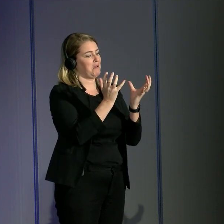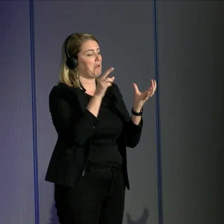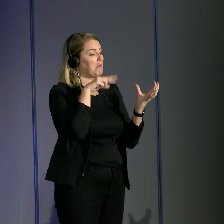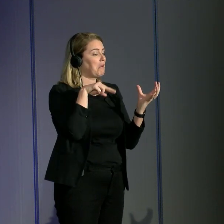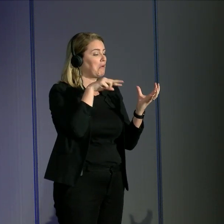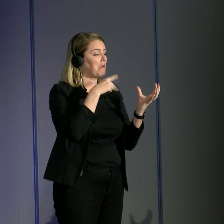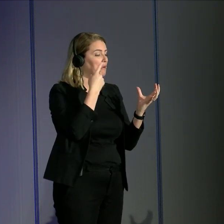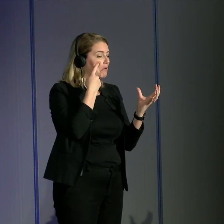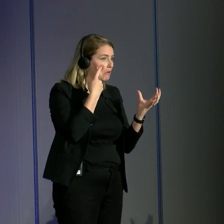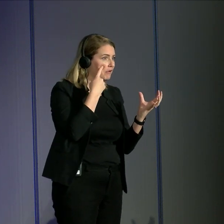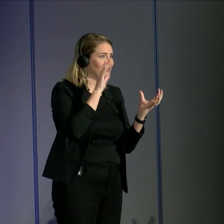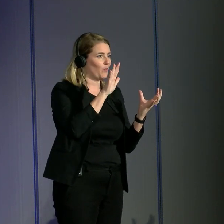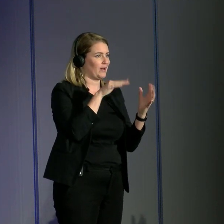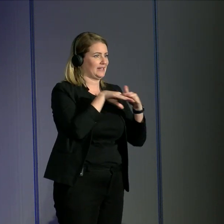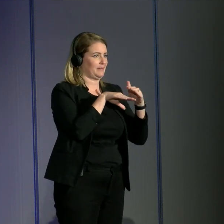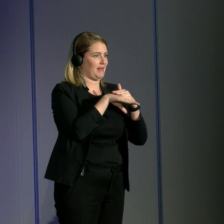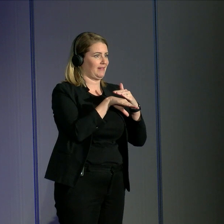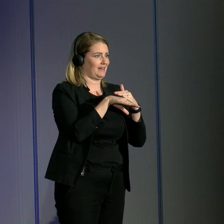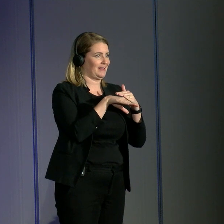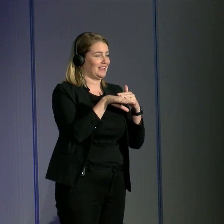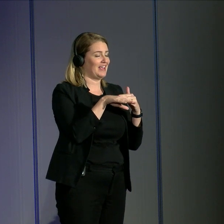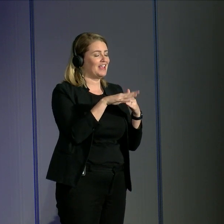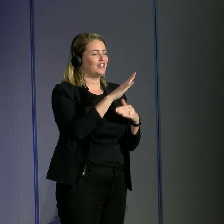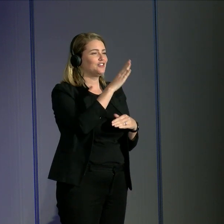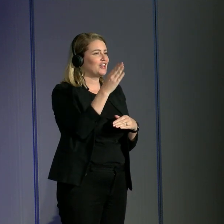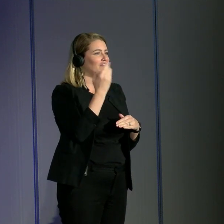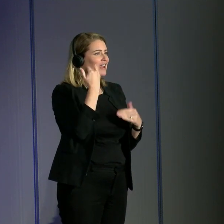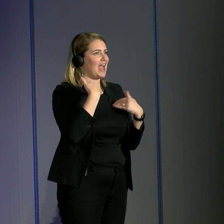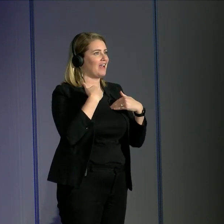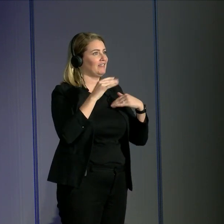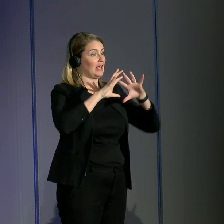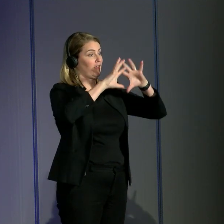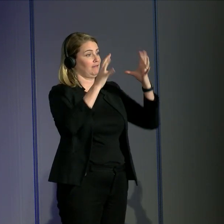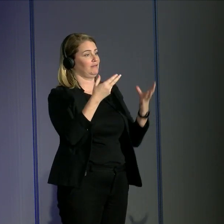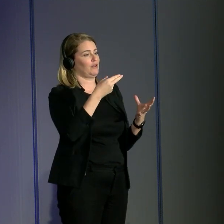And you never get a complete or holistic view of everything.